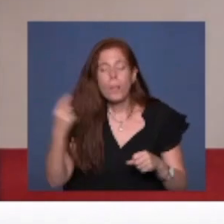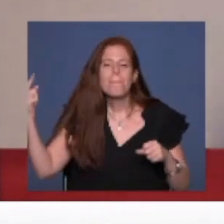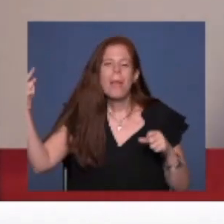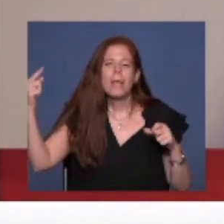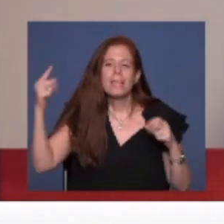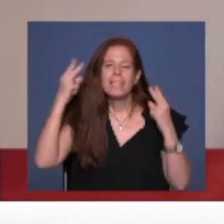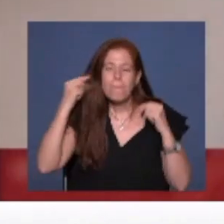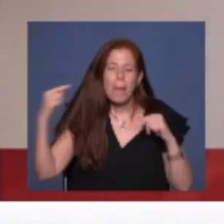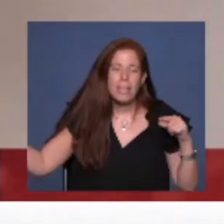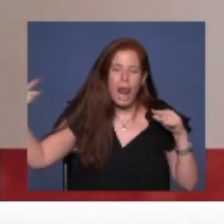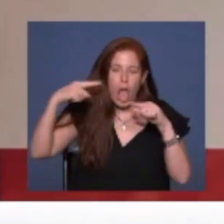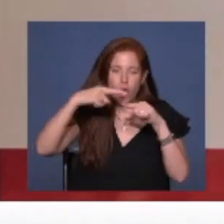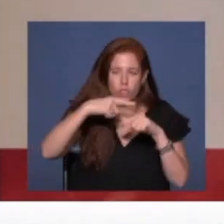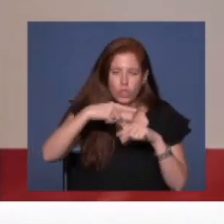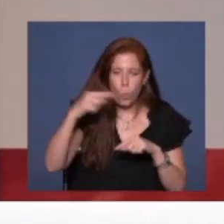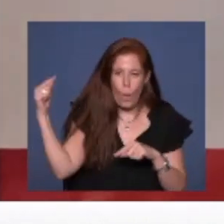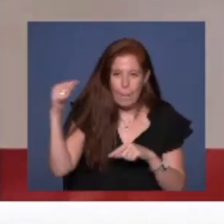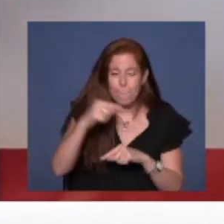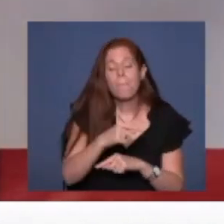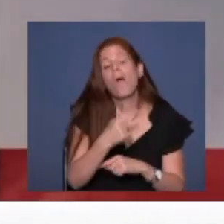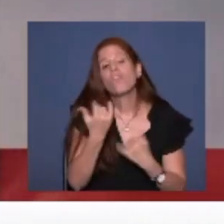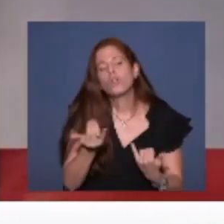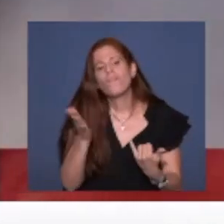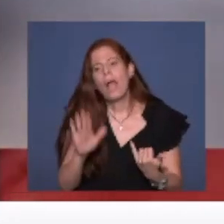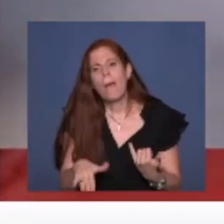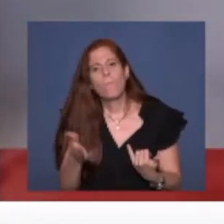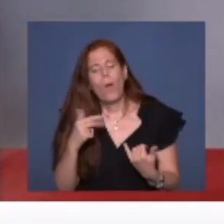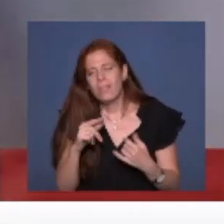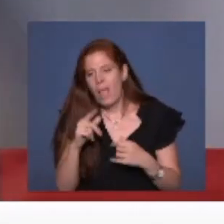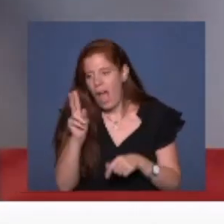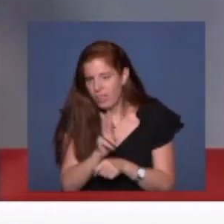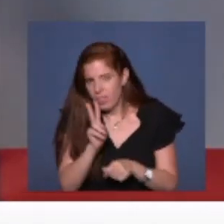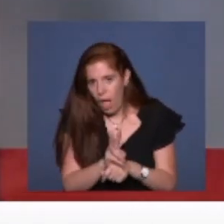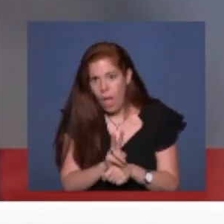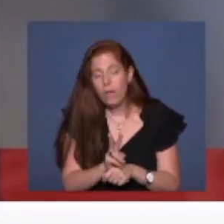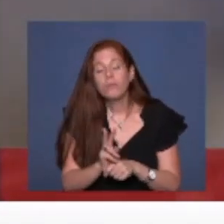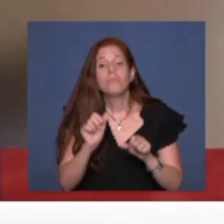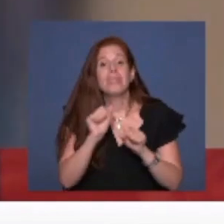It just suddenly exploded. And the IDF still doesn't know, as you said. We heard the IDF spokesman and he said: